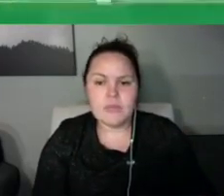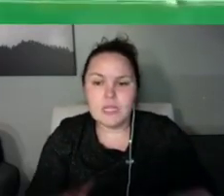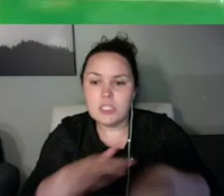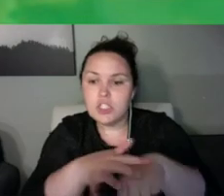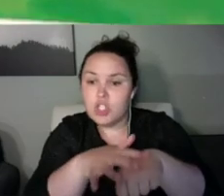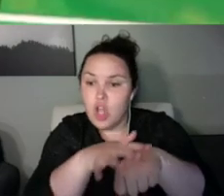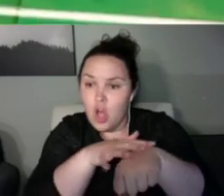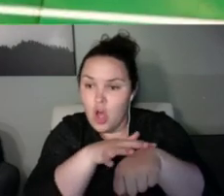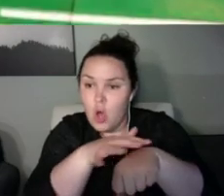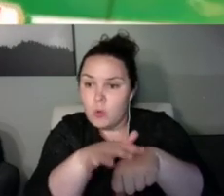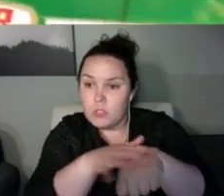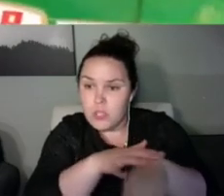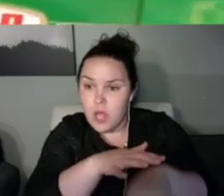Slow.